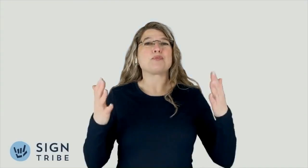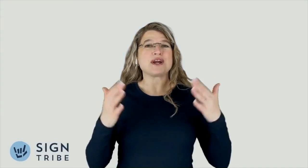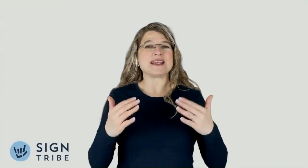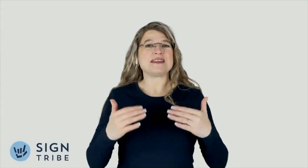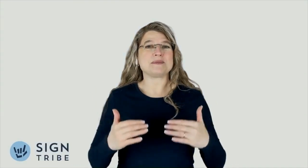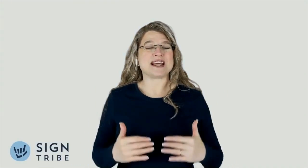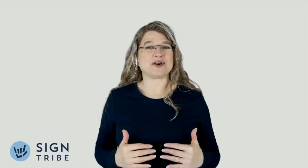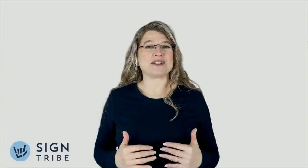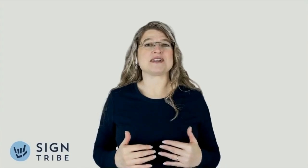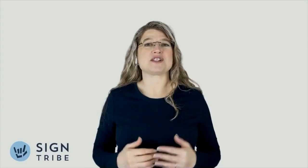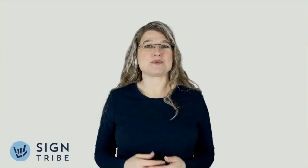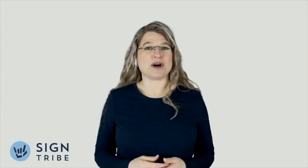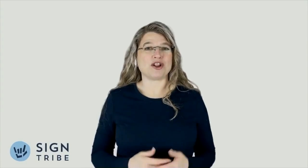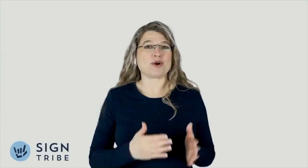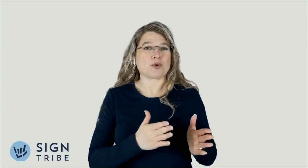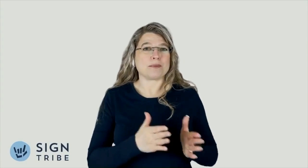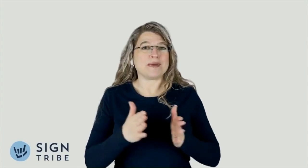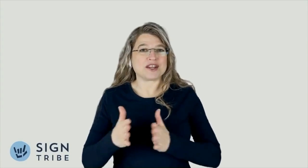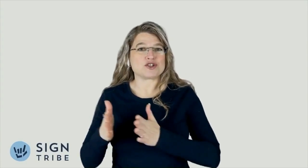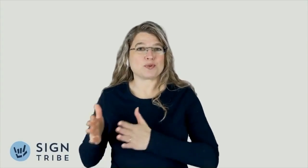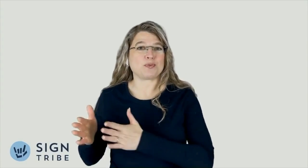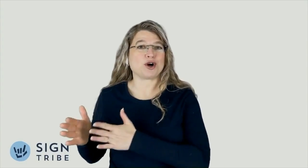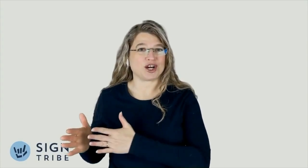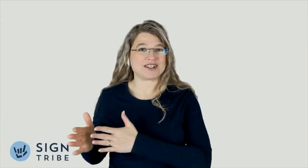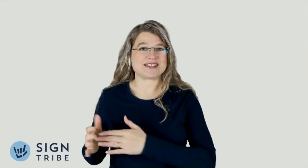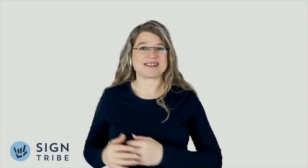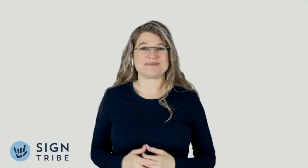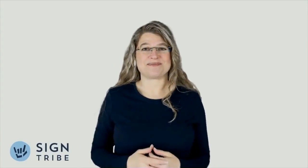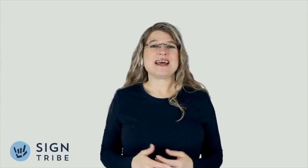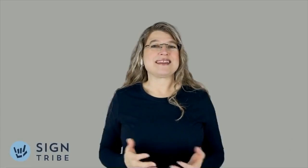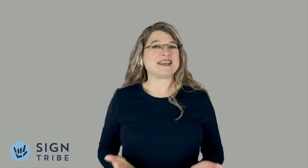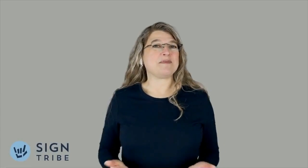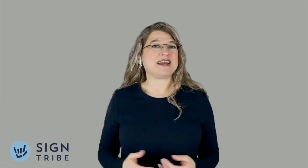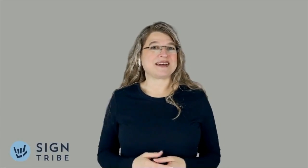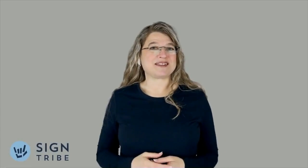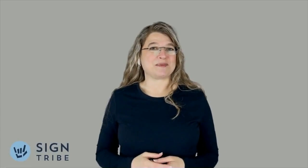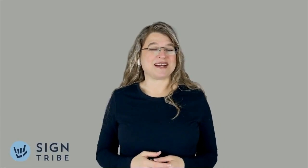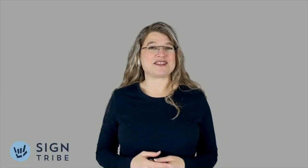breaking them down into smaller, more manageable parts. They can be customized